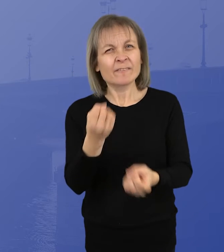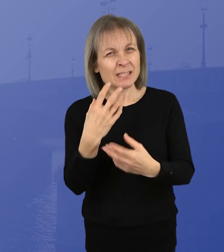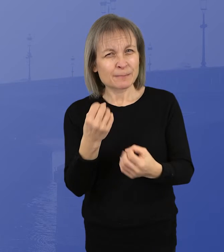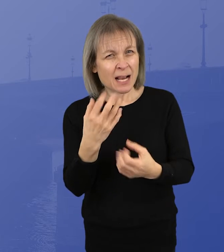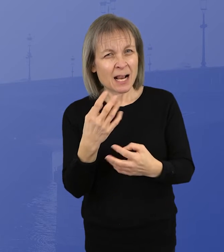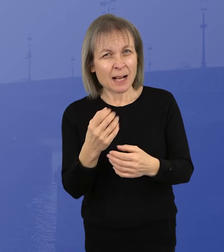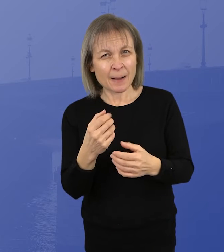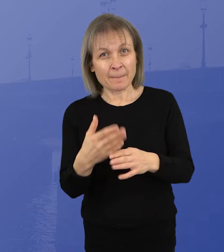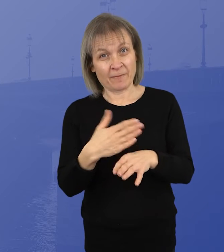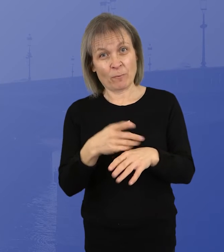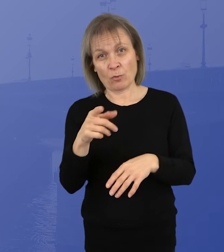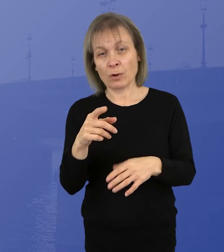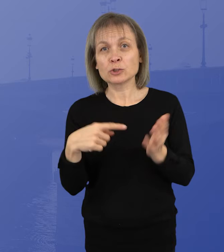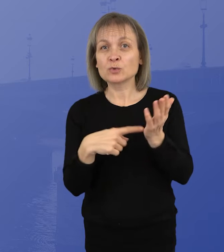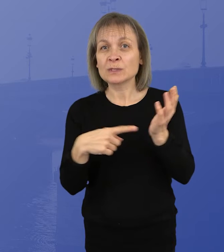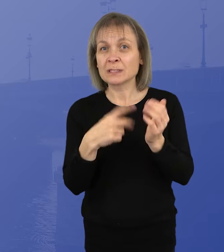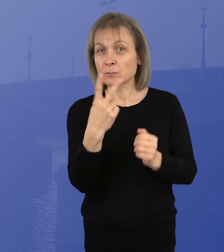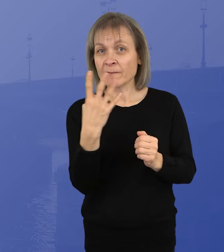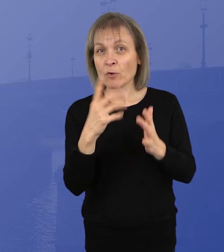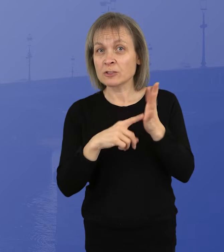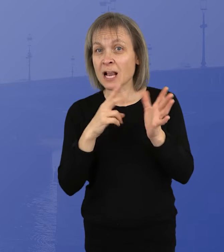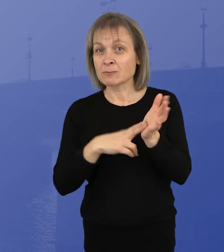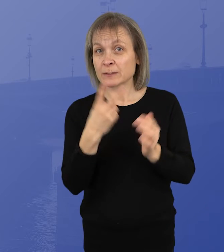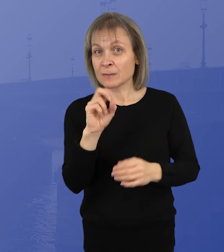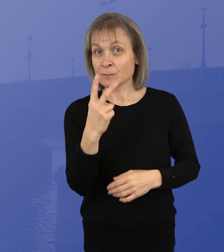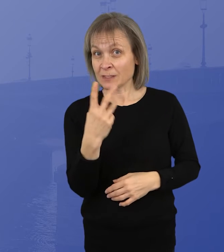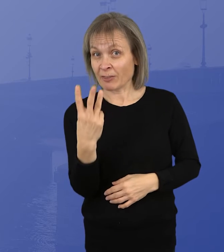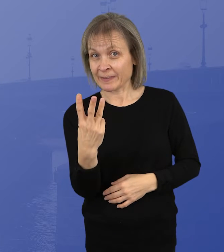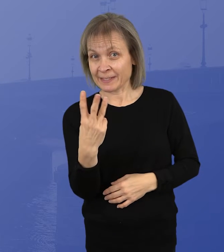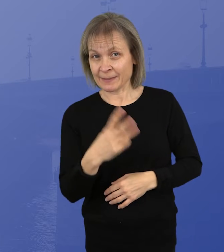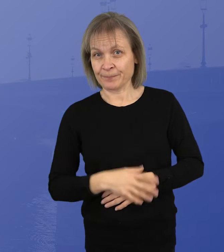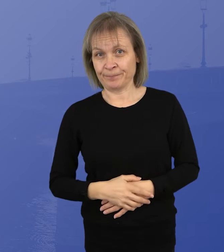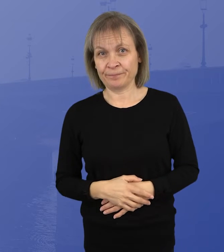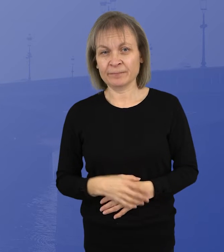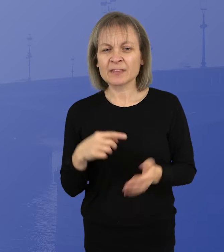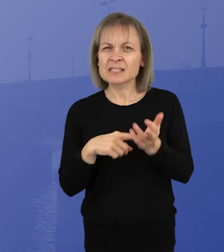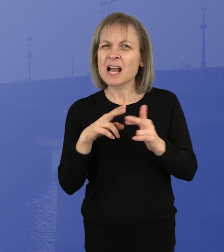Please send us your feedback by Tuesday 24 January 2023.